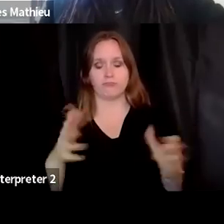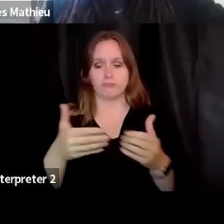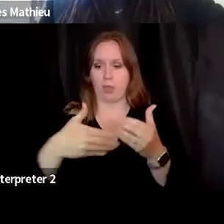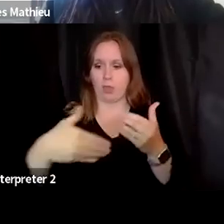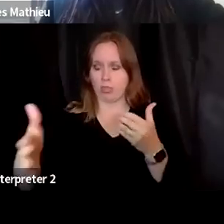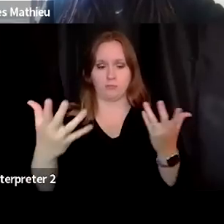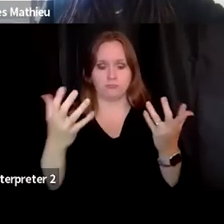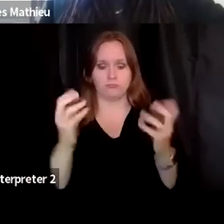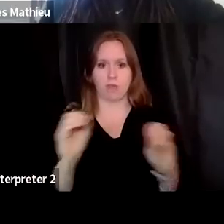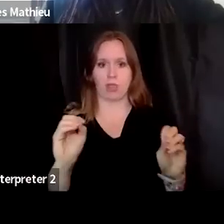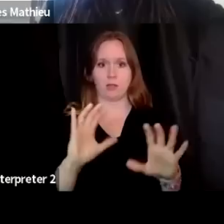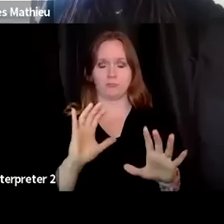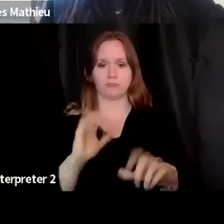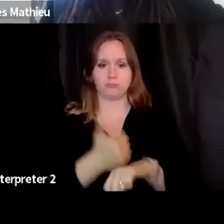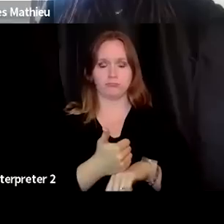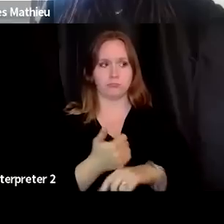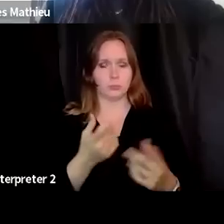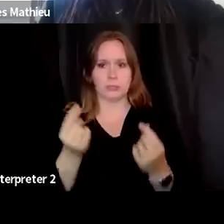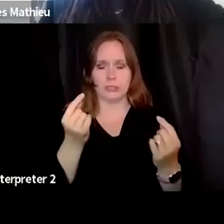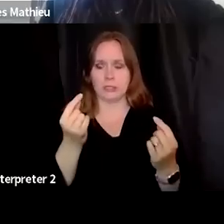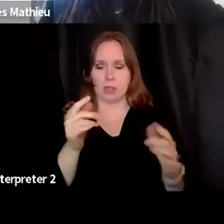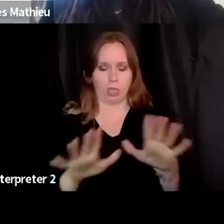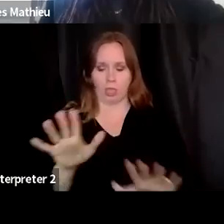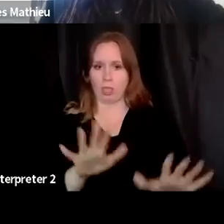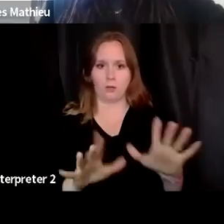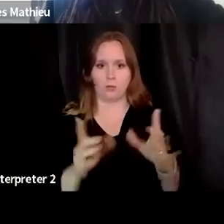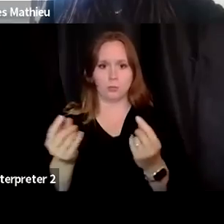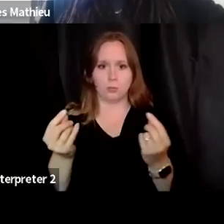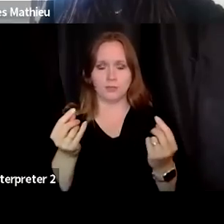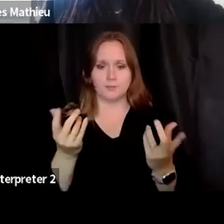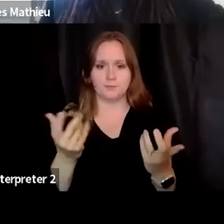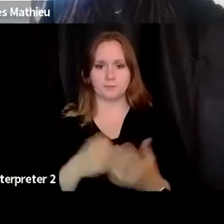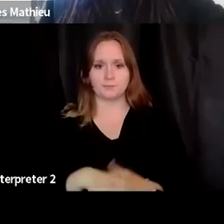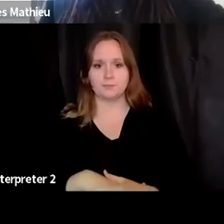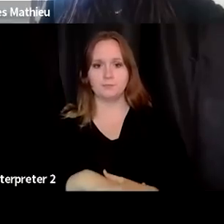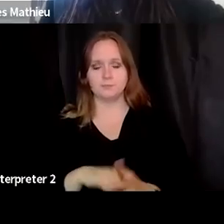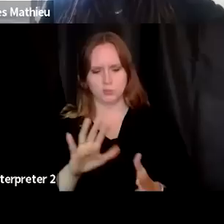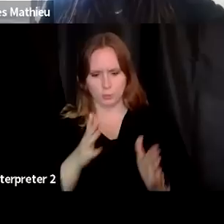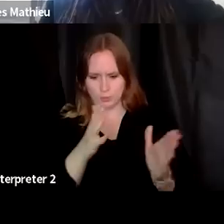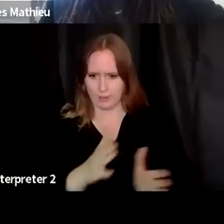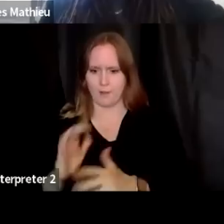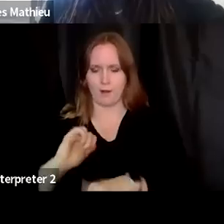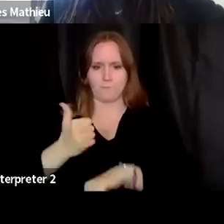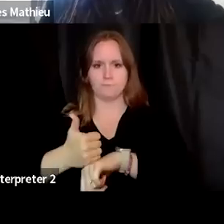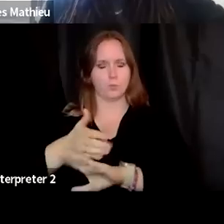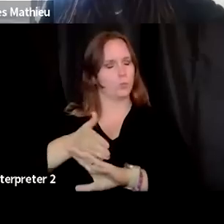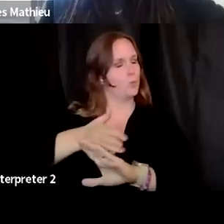and trying to figure it all out. So definitely having that plan in place beforehand is important.